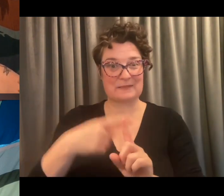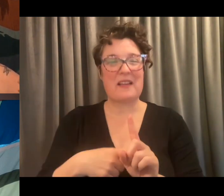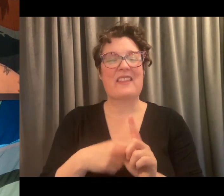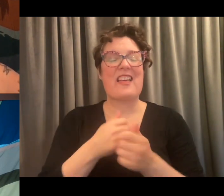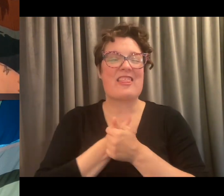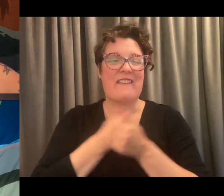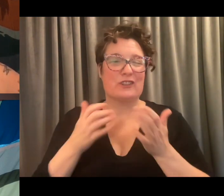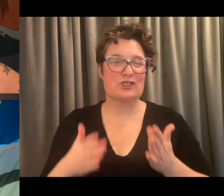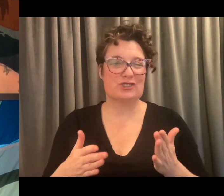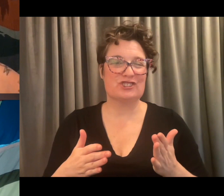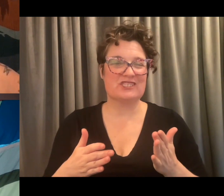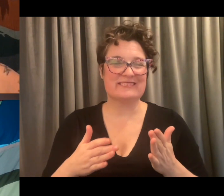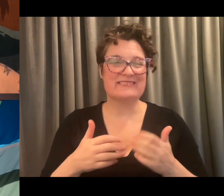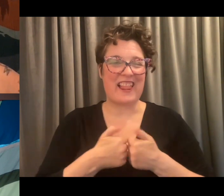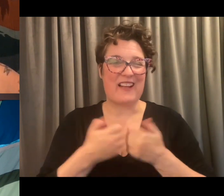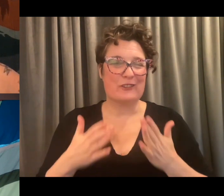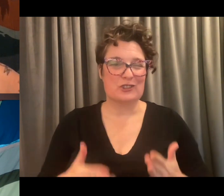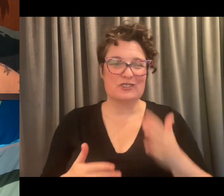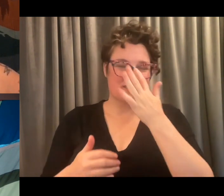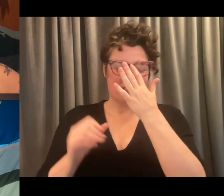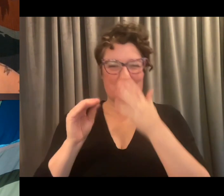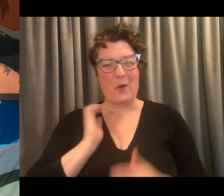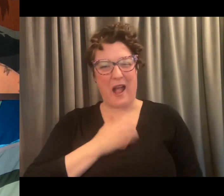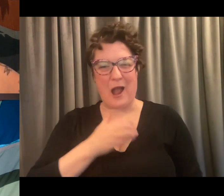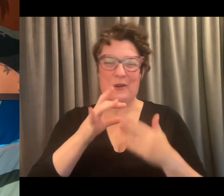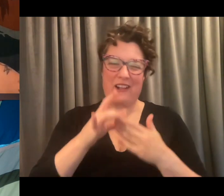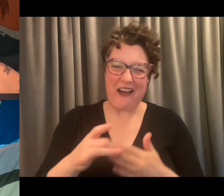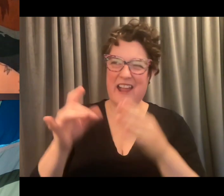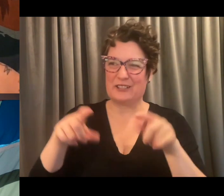of our archetypes and guides during this time are the lovers and the prophetess.